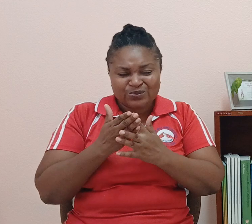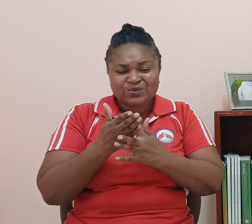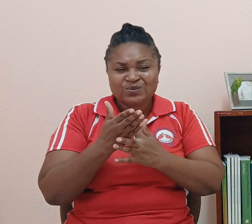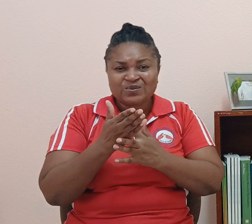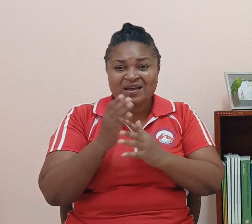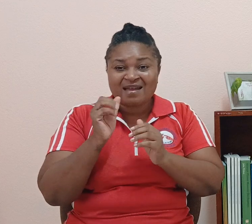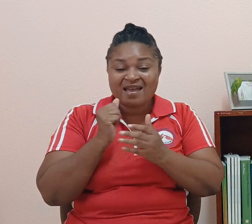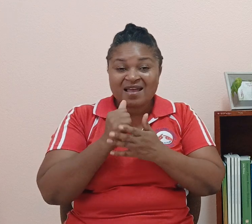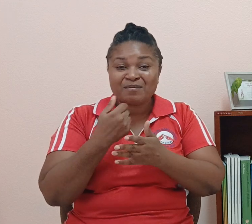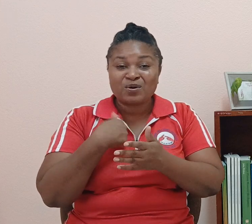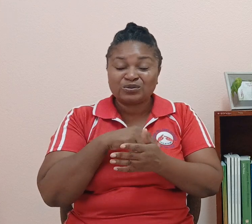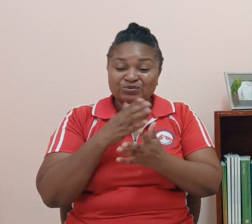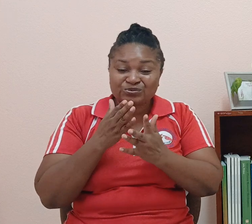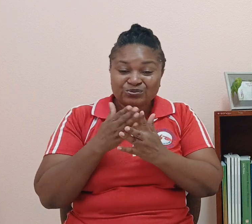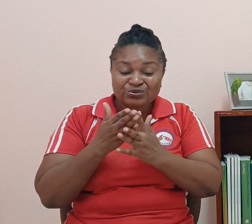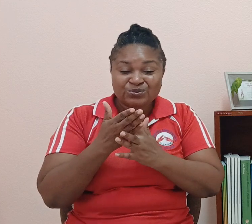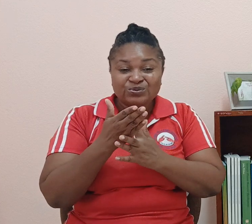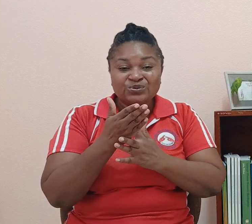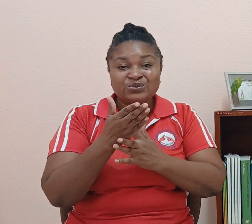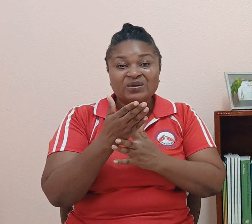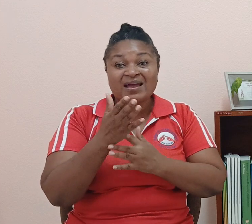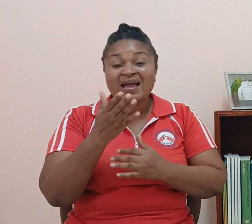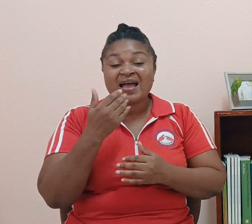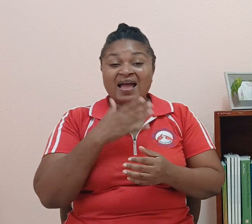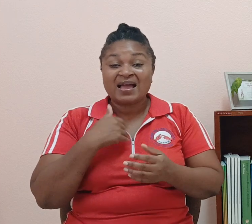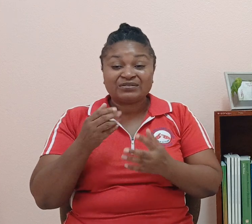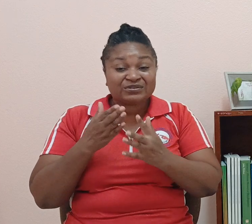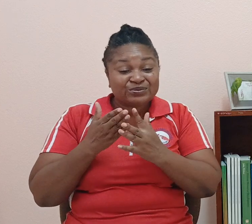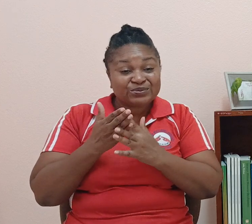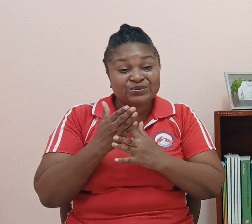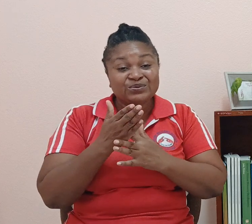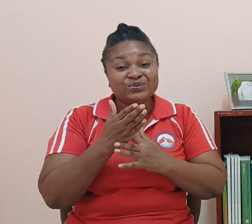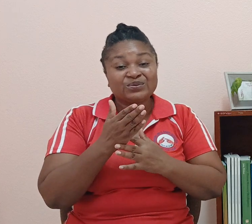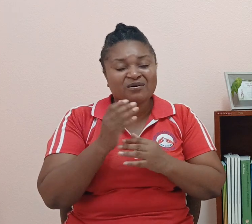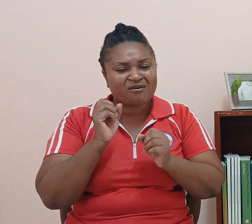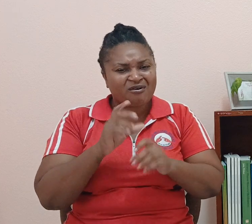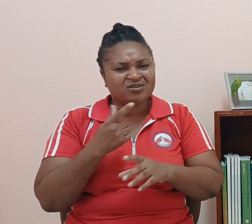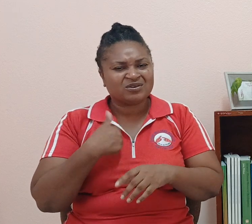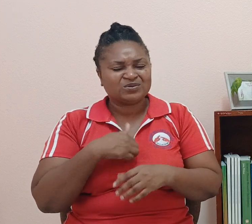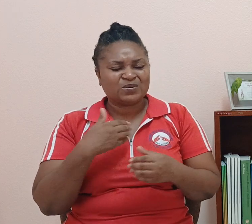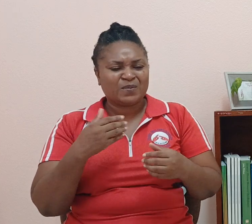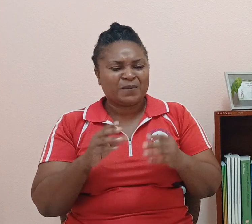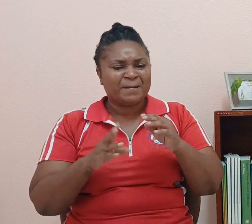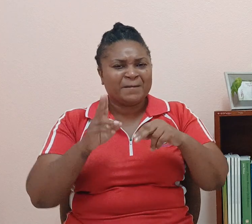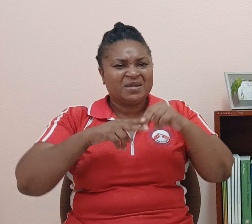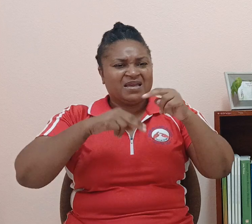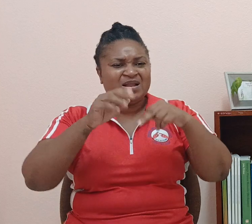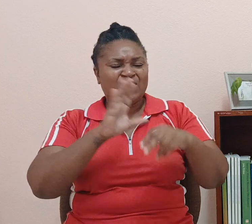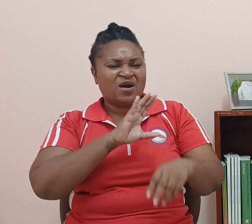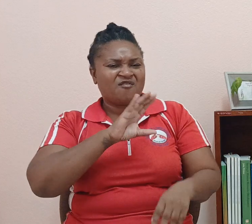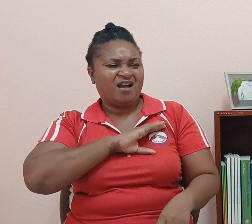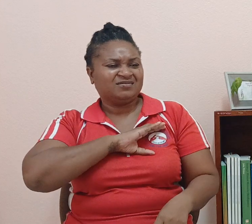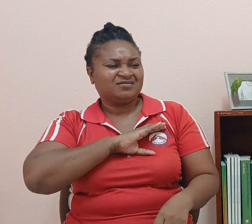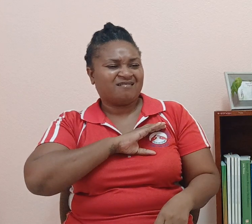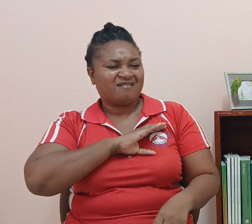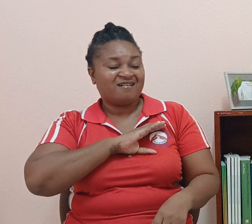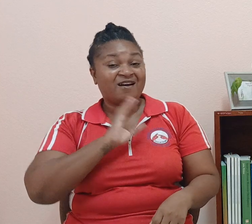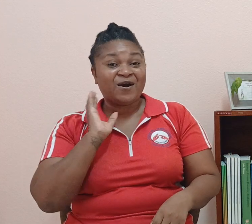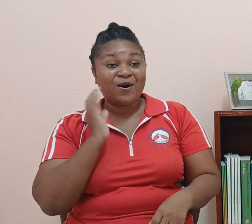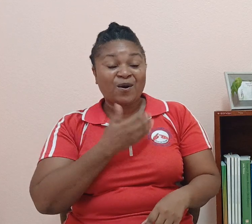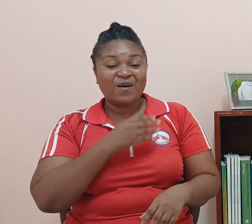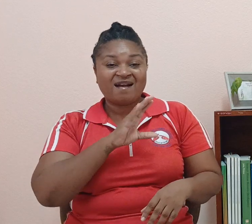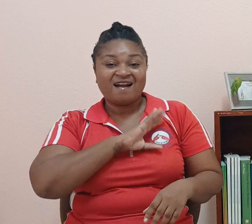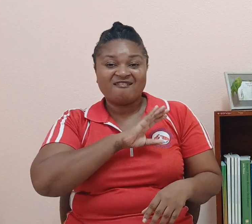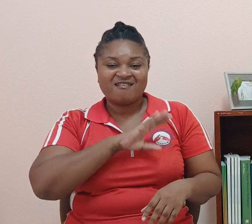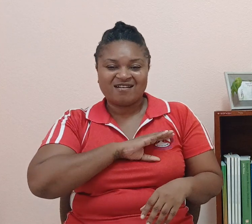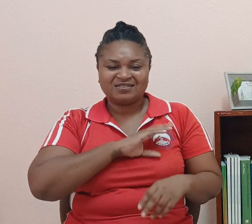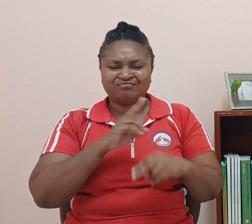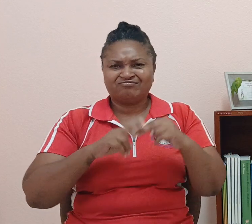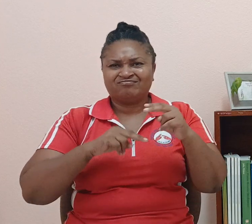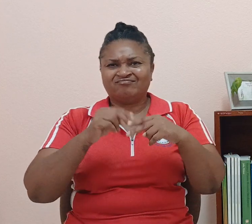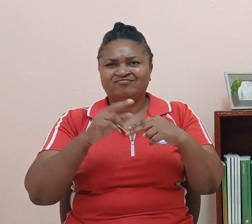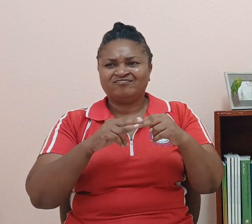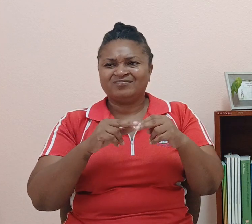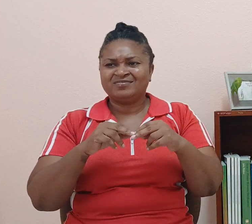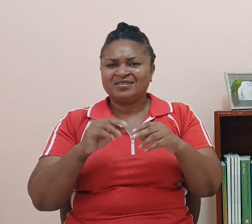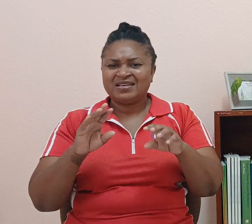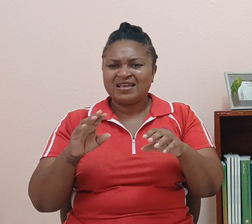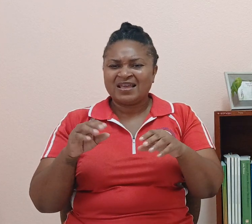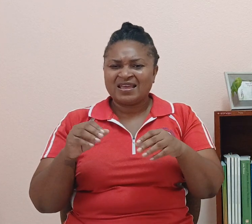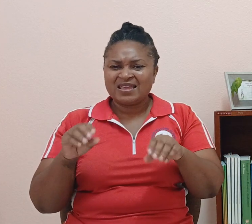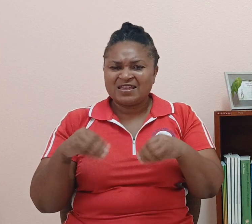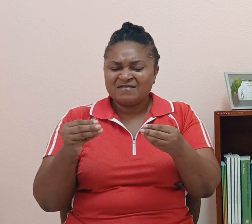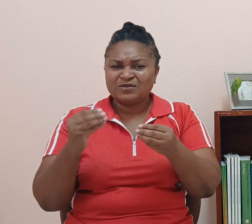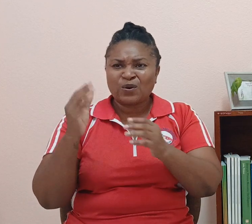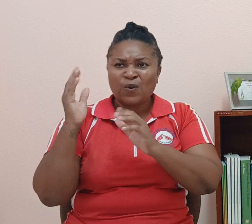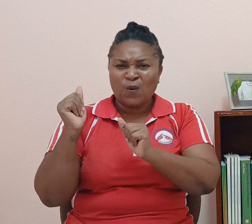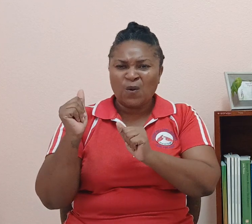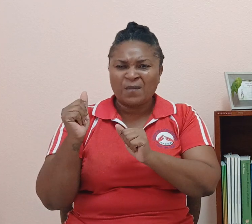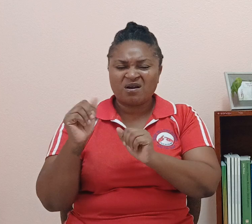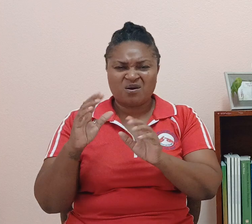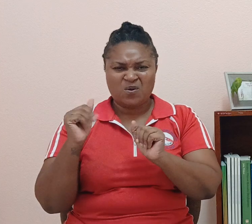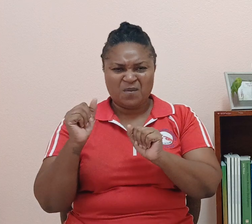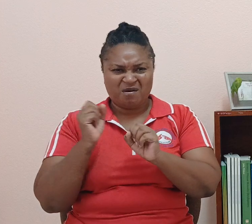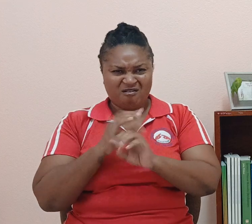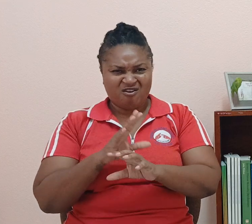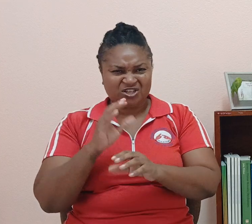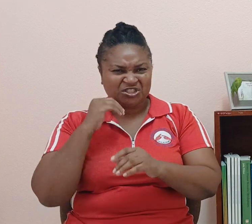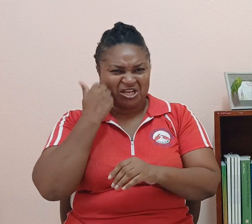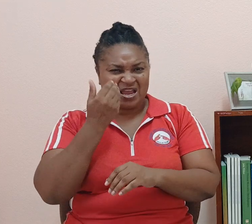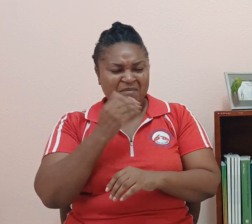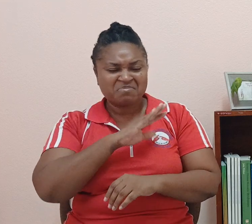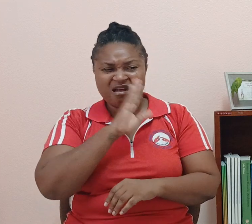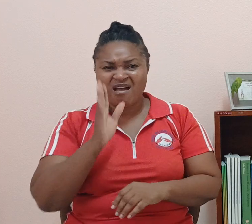and endurance produces character, and character produces hope, and hope does not put us to shame,